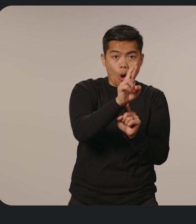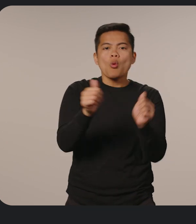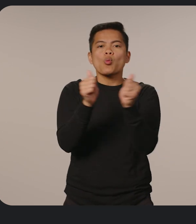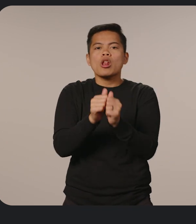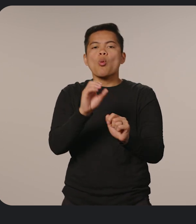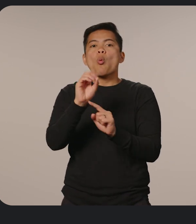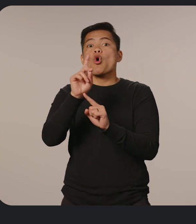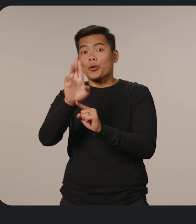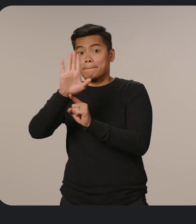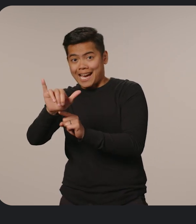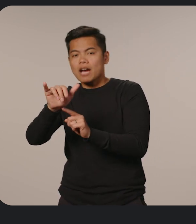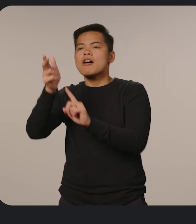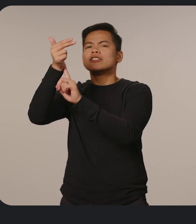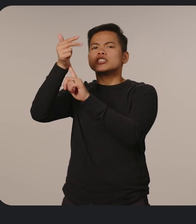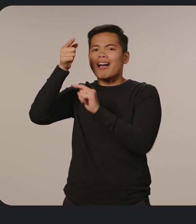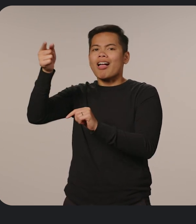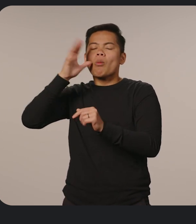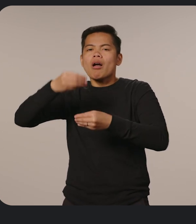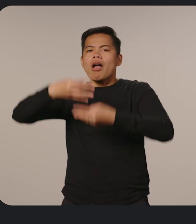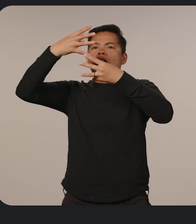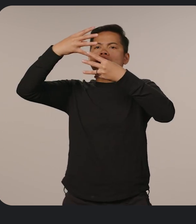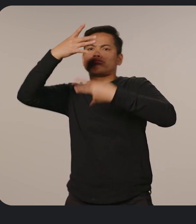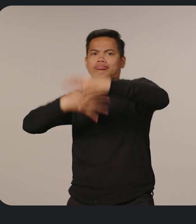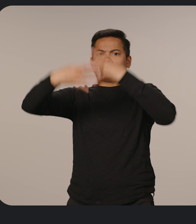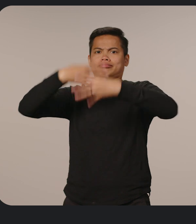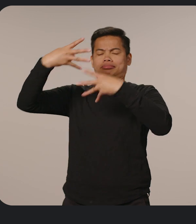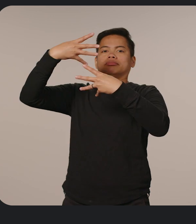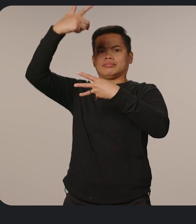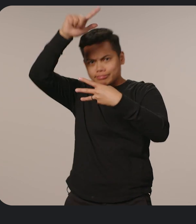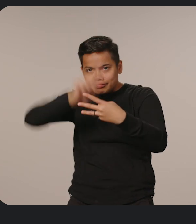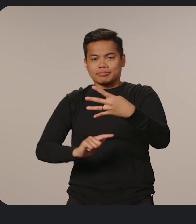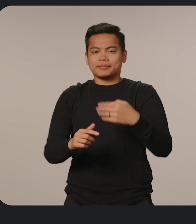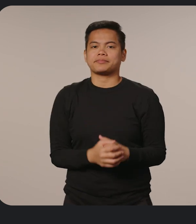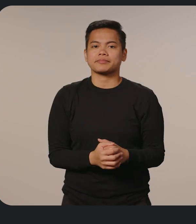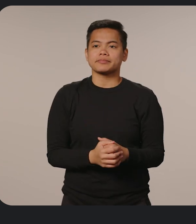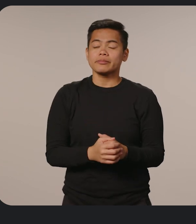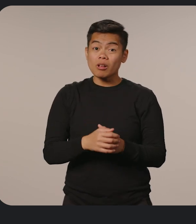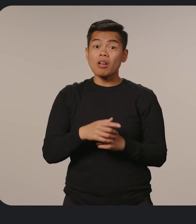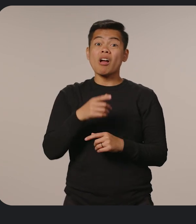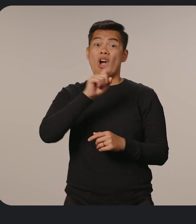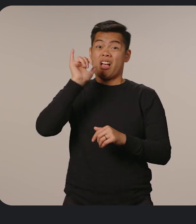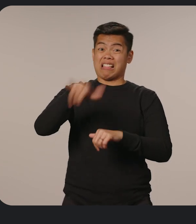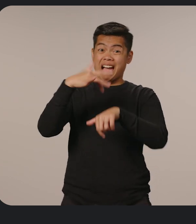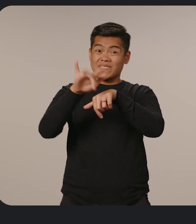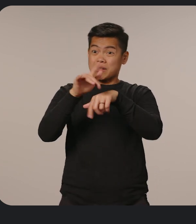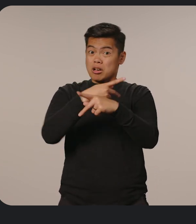order by so all the hotels will be sorted from the highest to the lowest number of stars